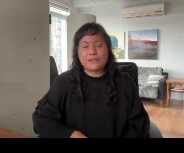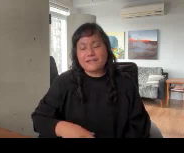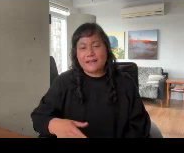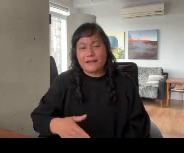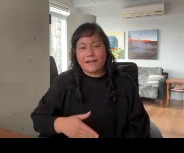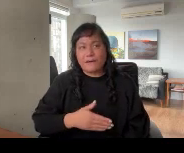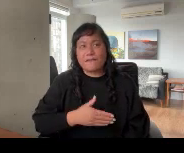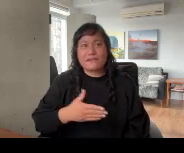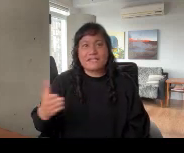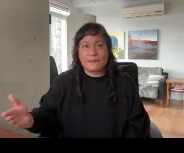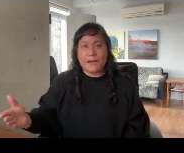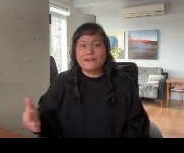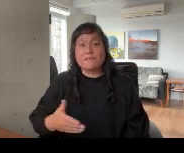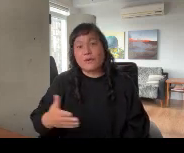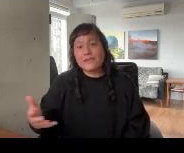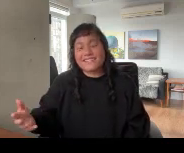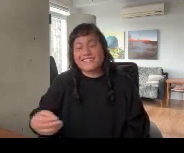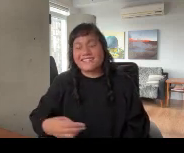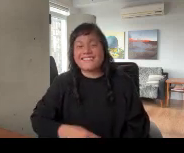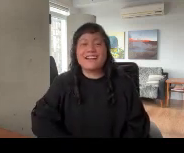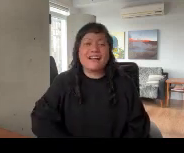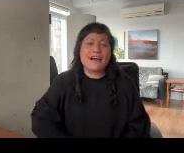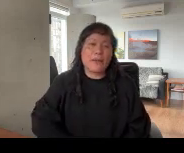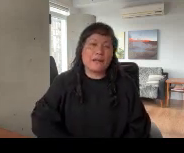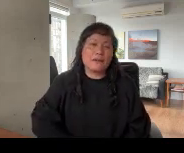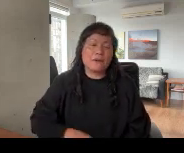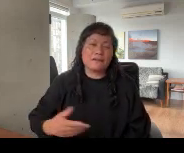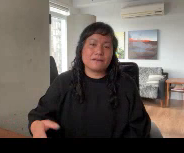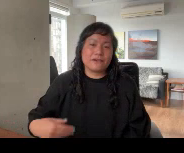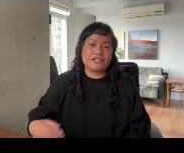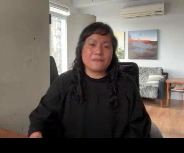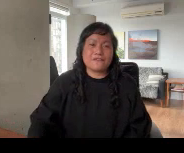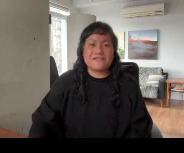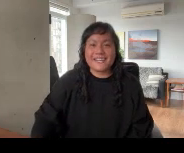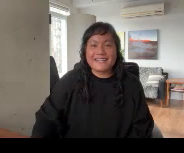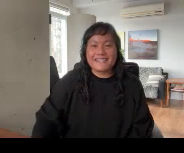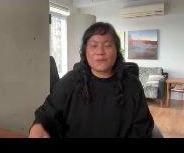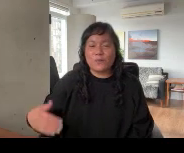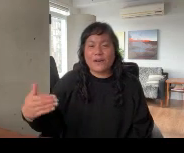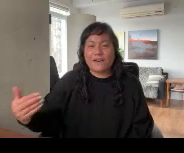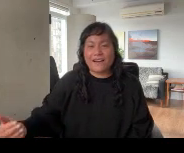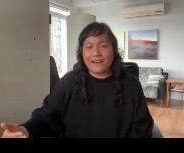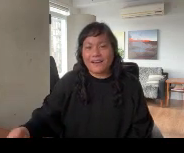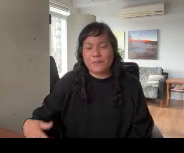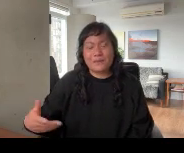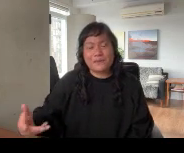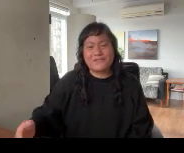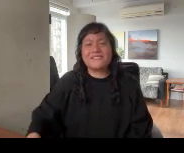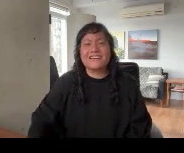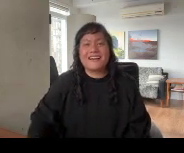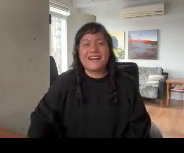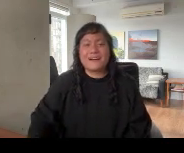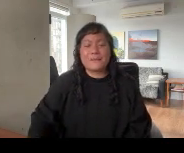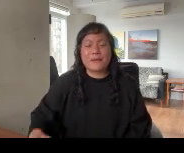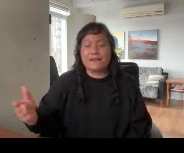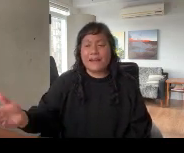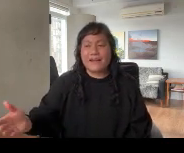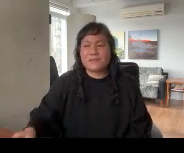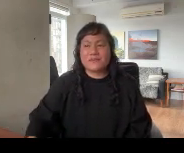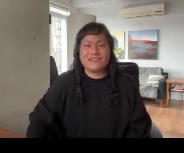took place over the span of more than a year and quite a large number of sites where improved as a